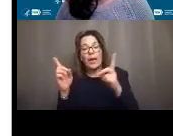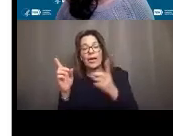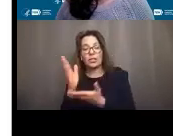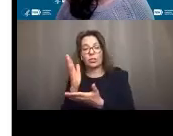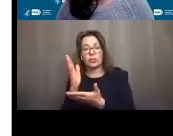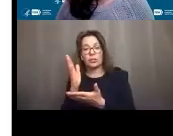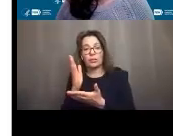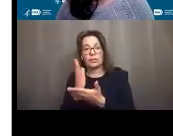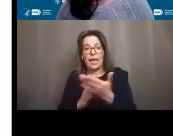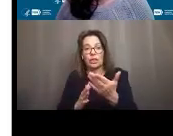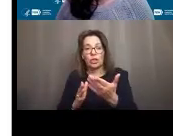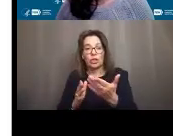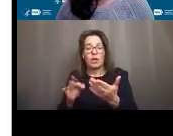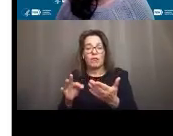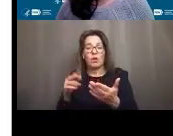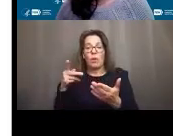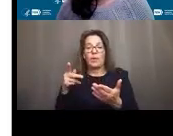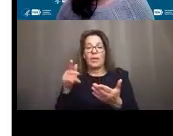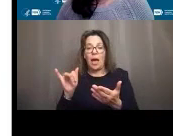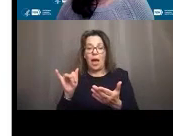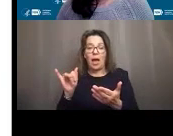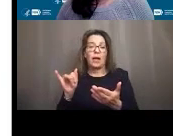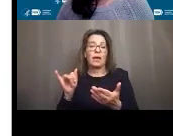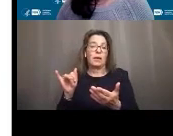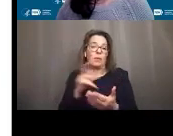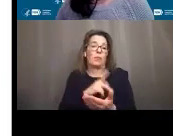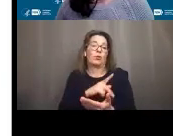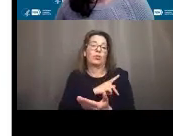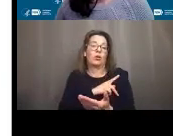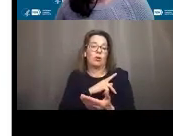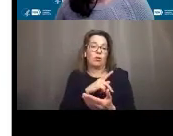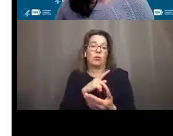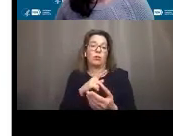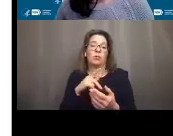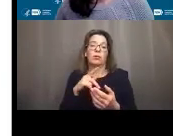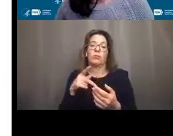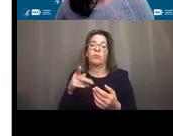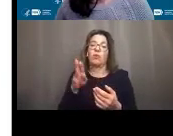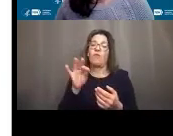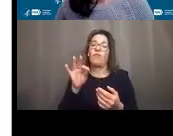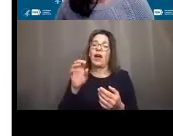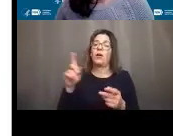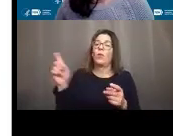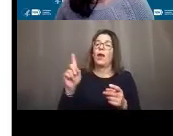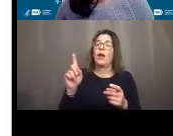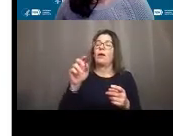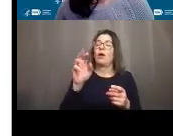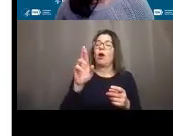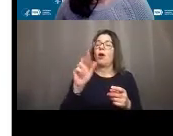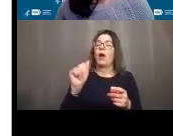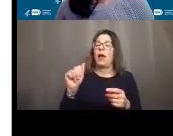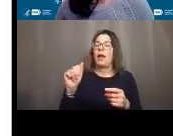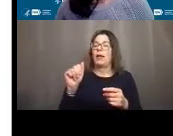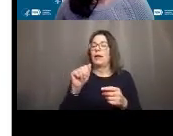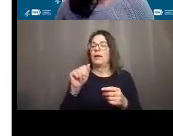until the time that you receive your summary statement. Then you can reach out to your program officer again. Any money-related questions